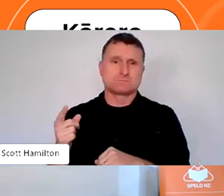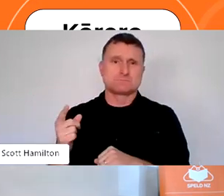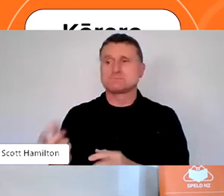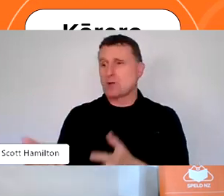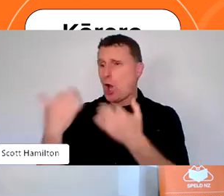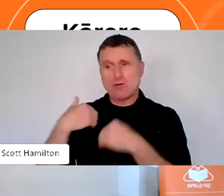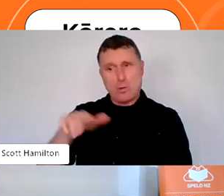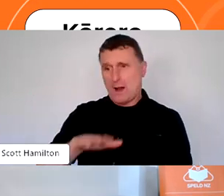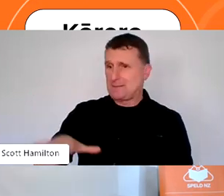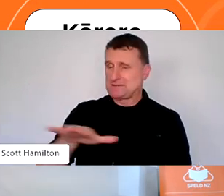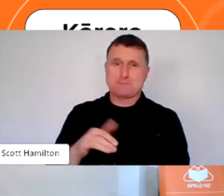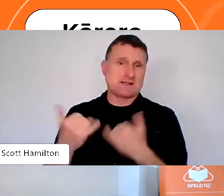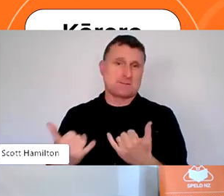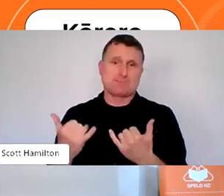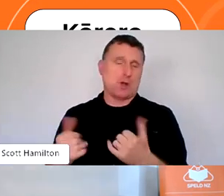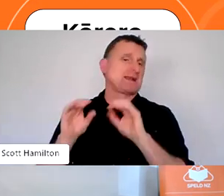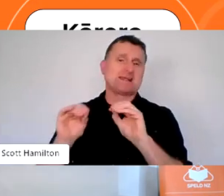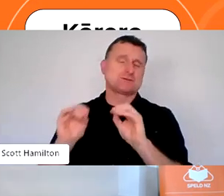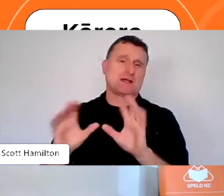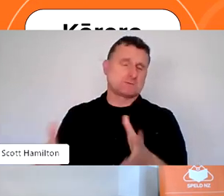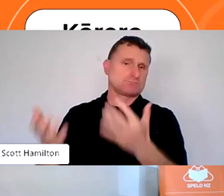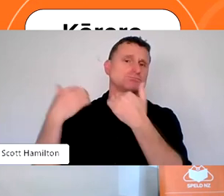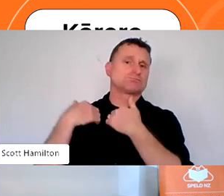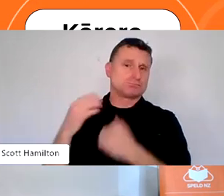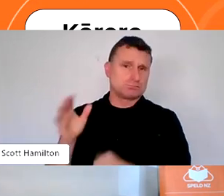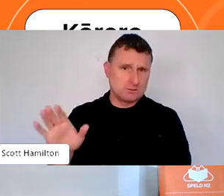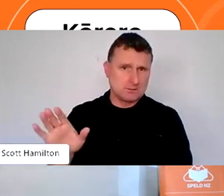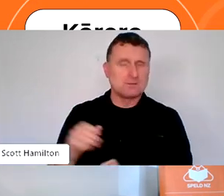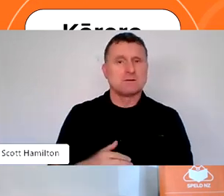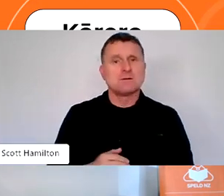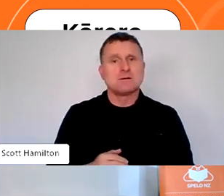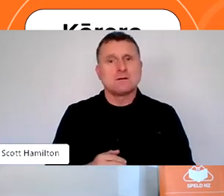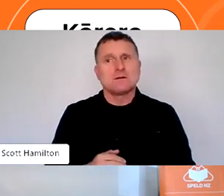at the moment in education. And we do hear quite often a new student